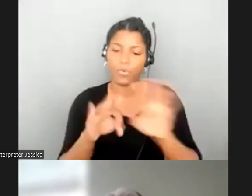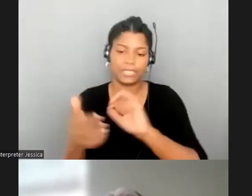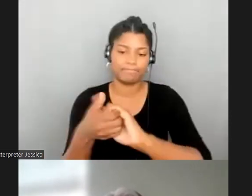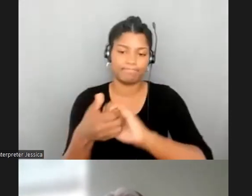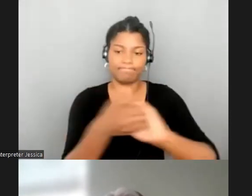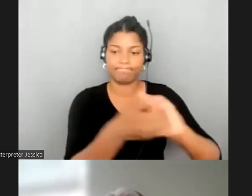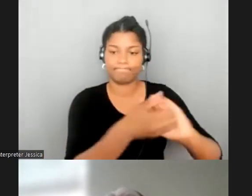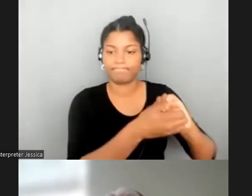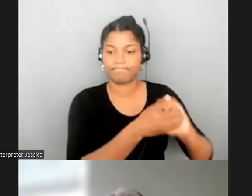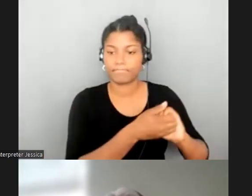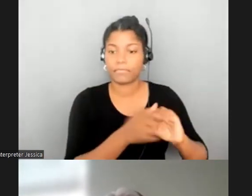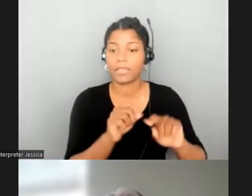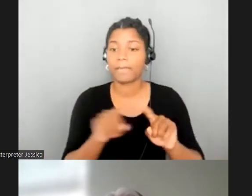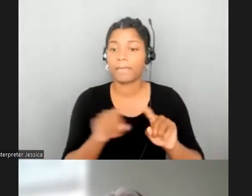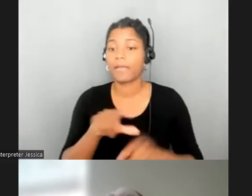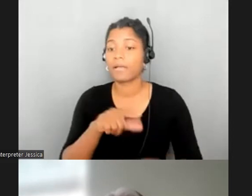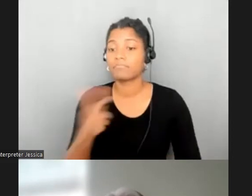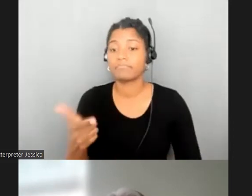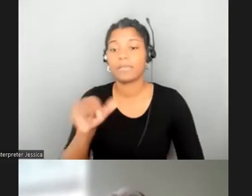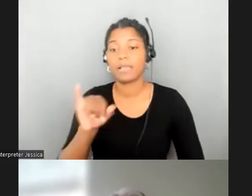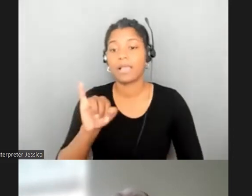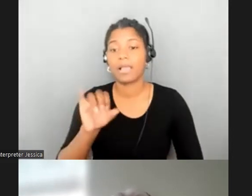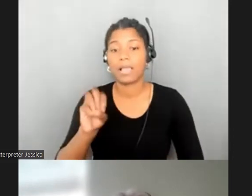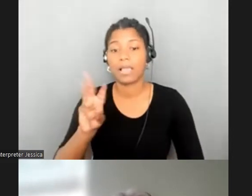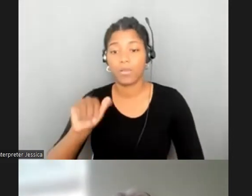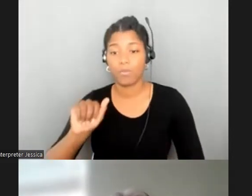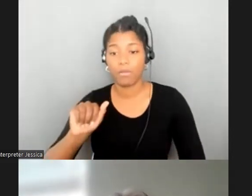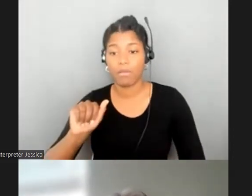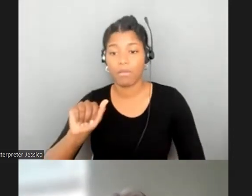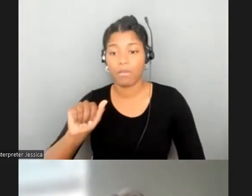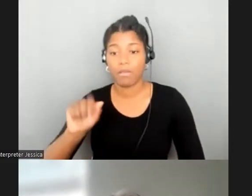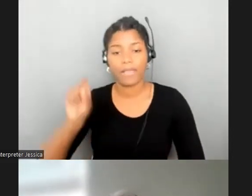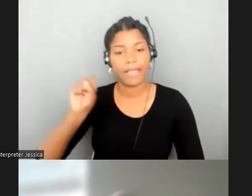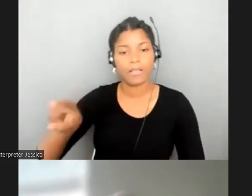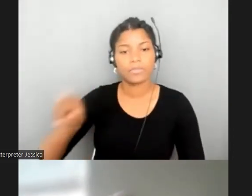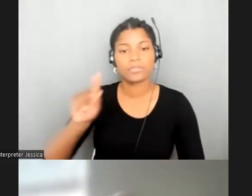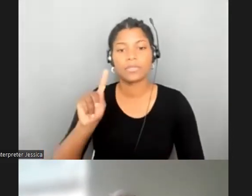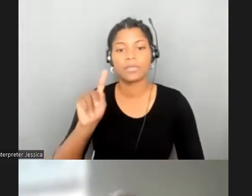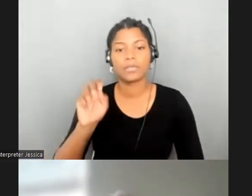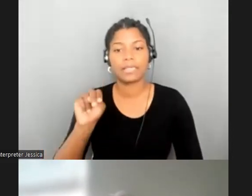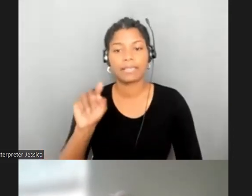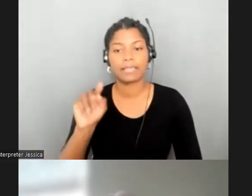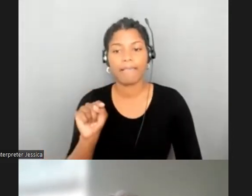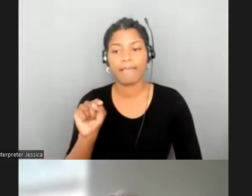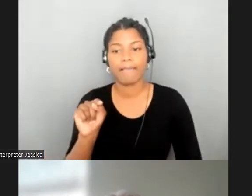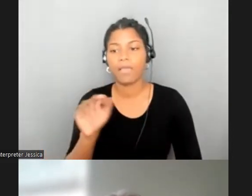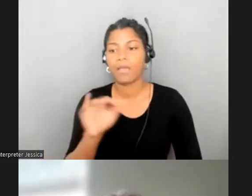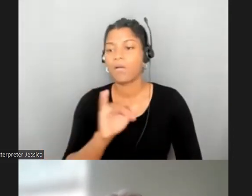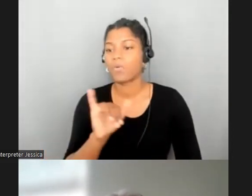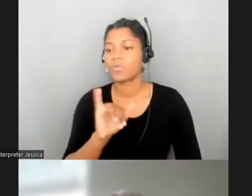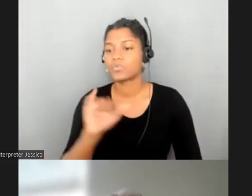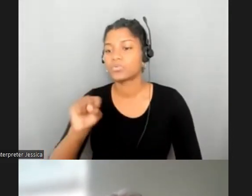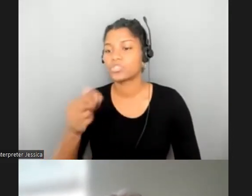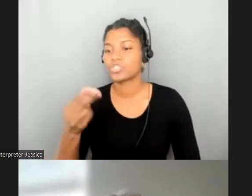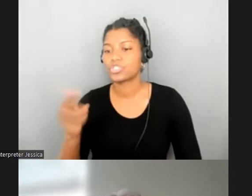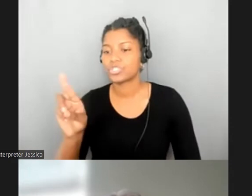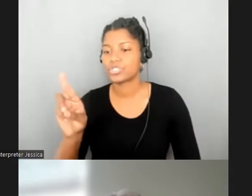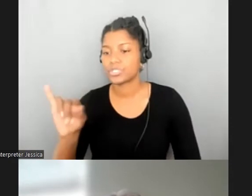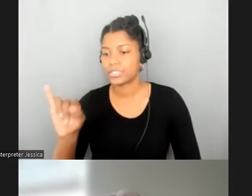to turn to Iowa right now and ask Kent and Sherrie and Robin, can you talk a little about